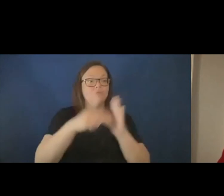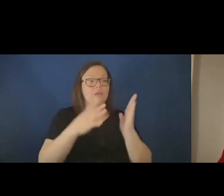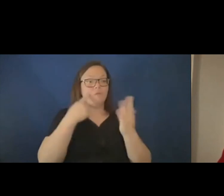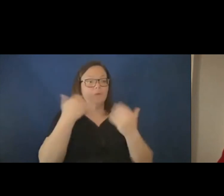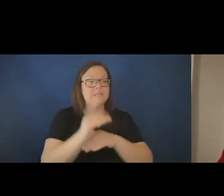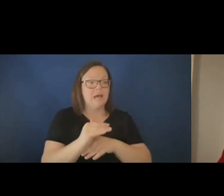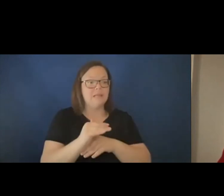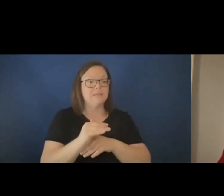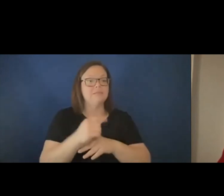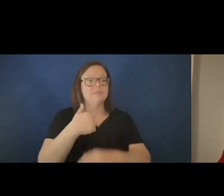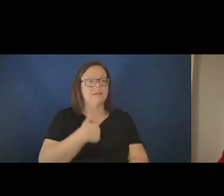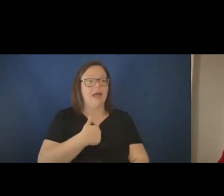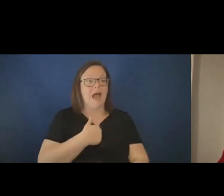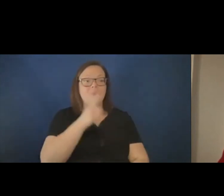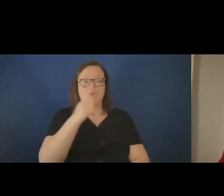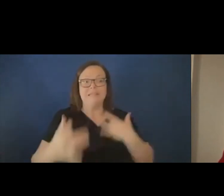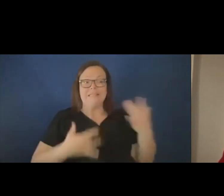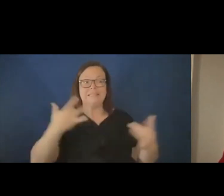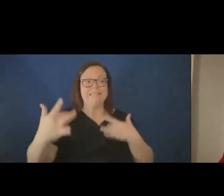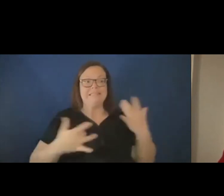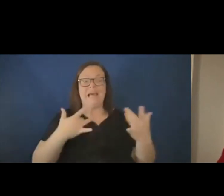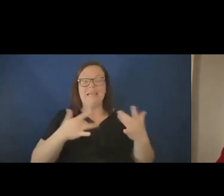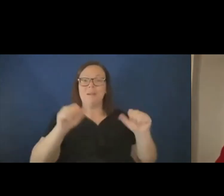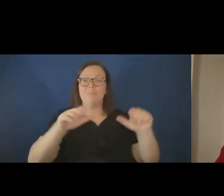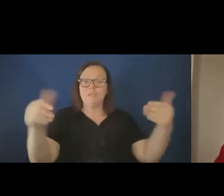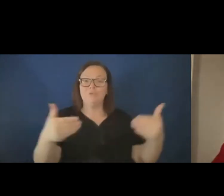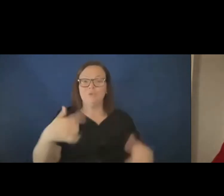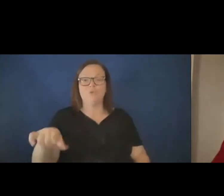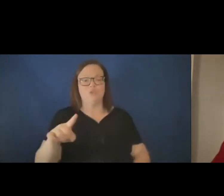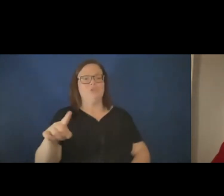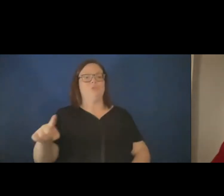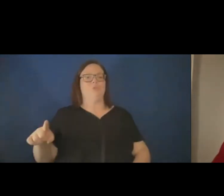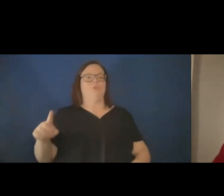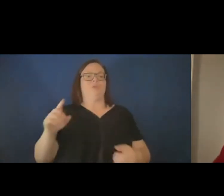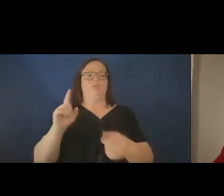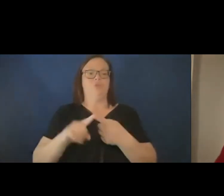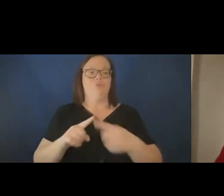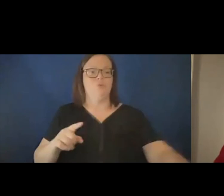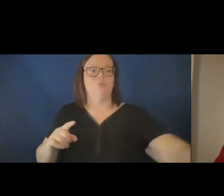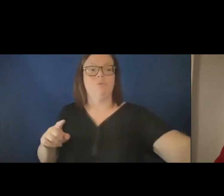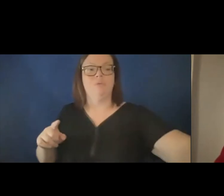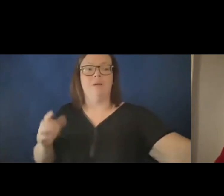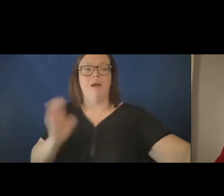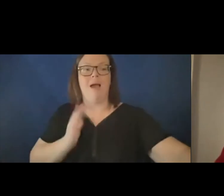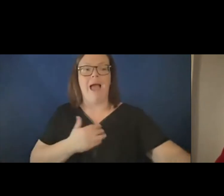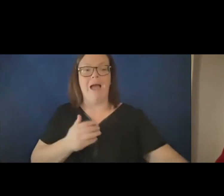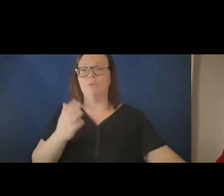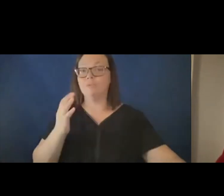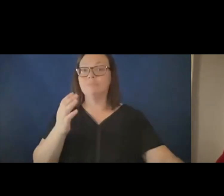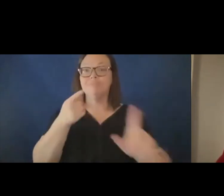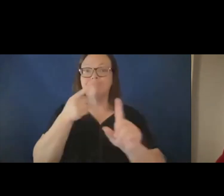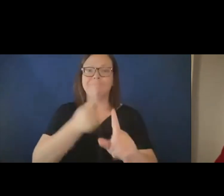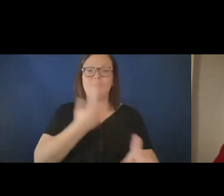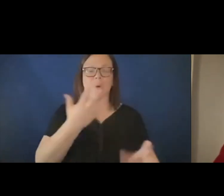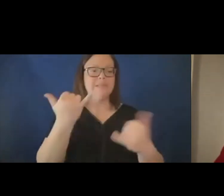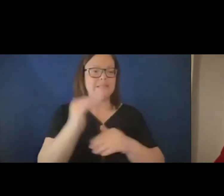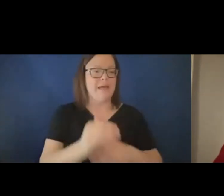And I am really excited to get to introduce you to our featured poet for tonight, Noor